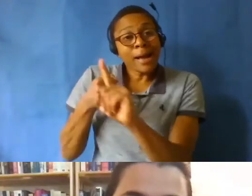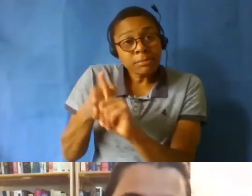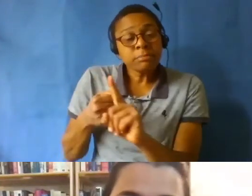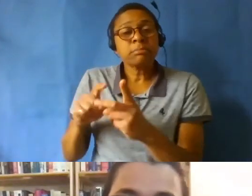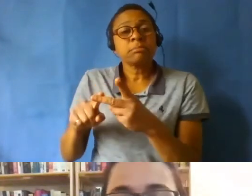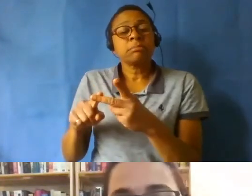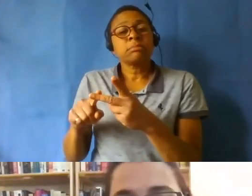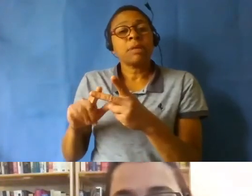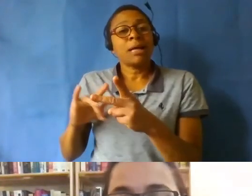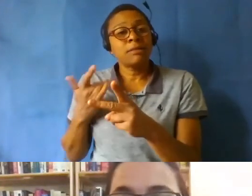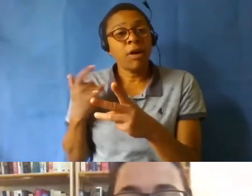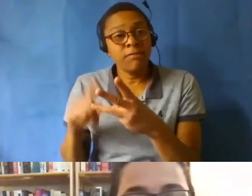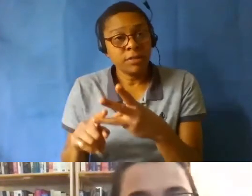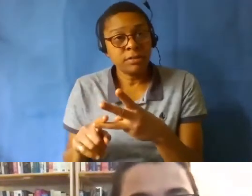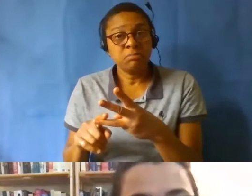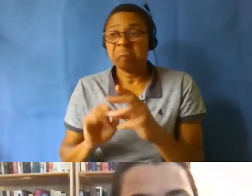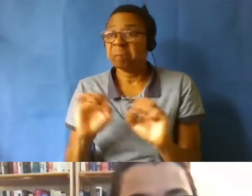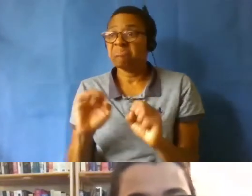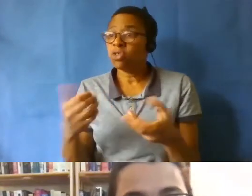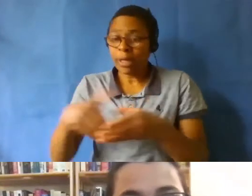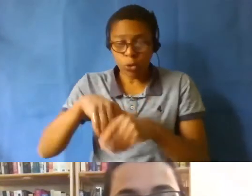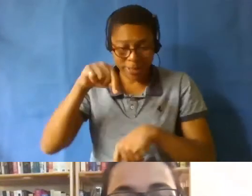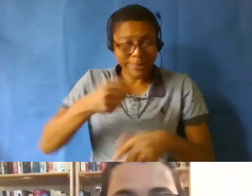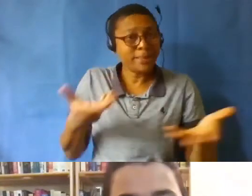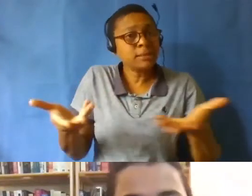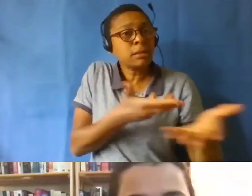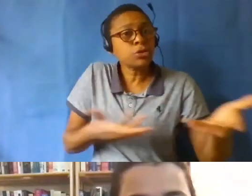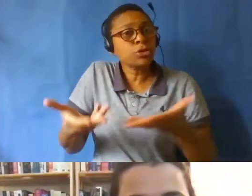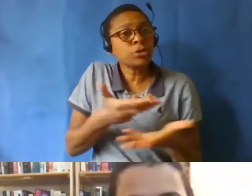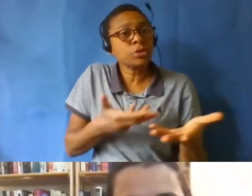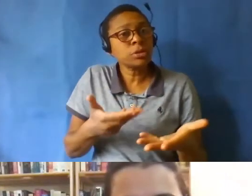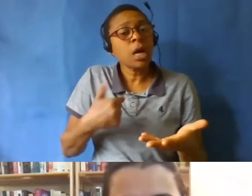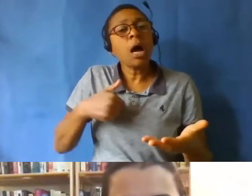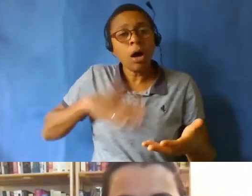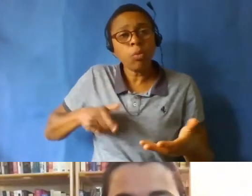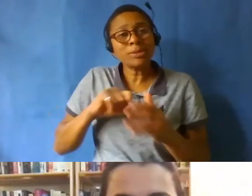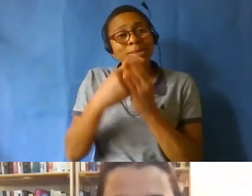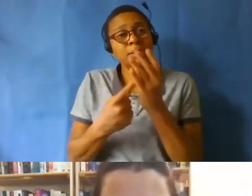disability I still want to bring disability studies as a conversation